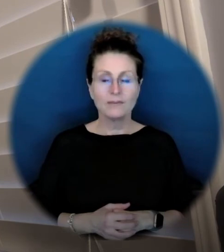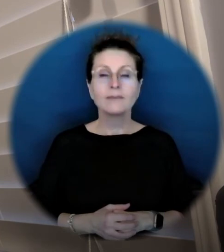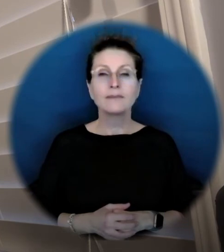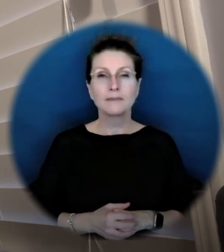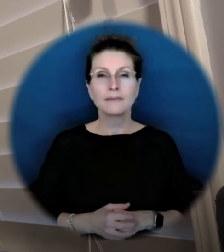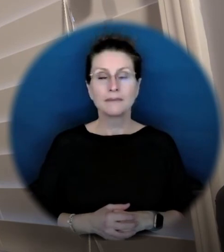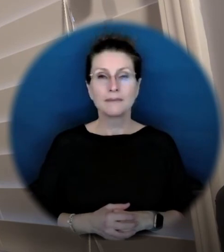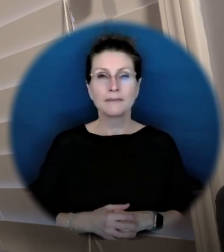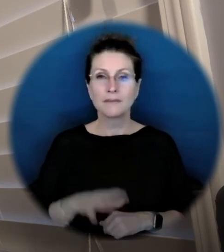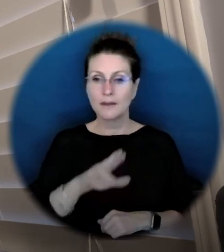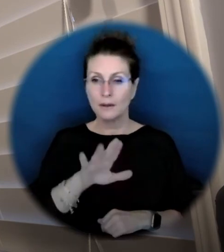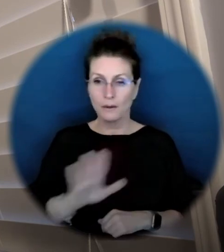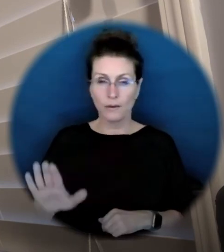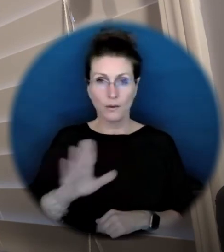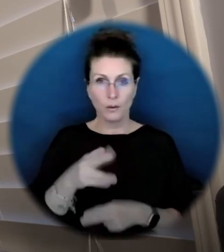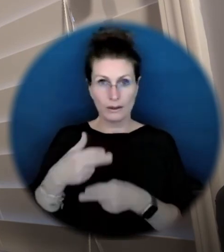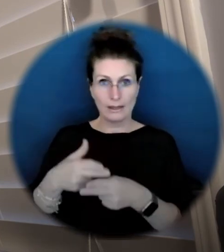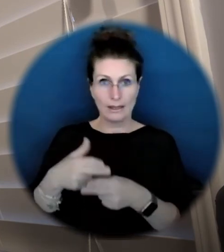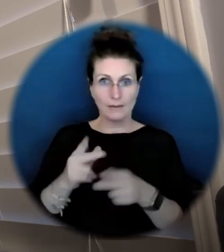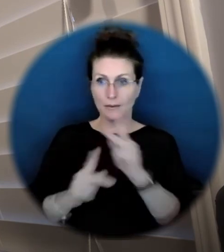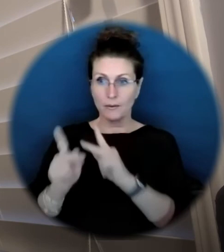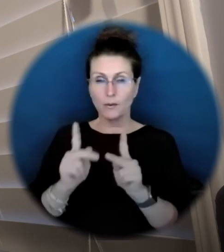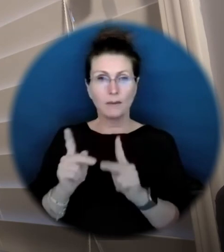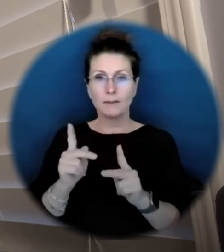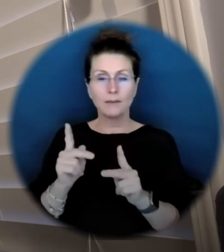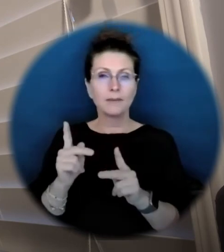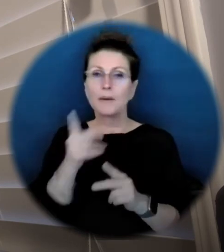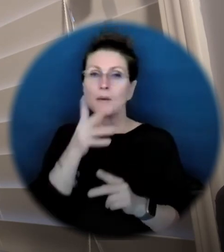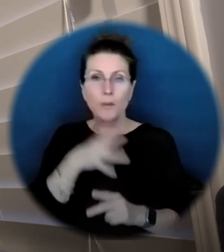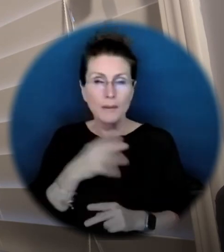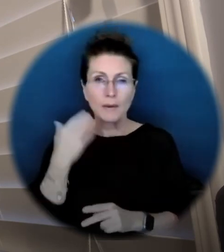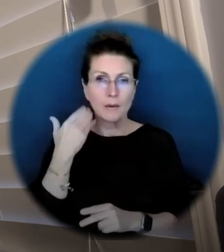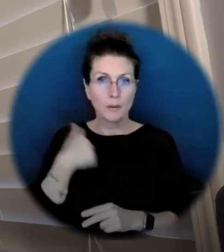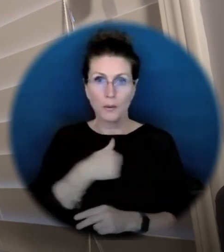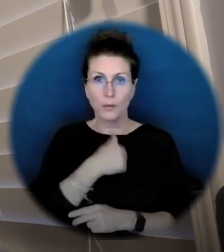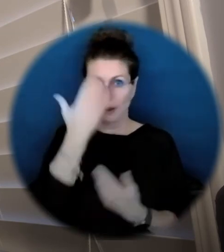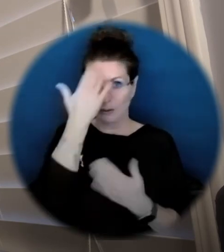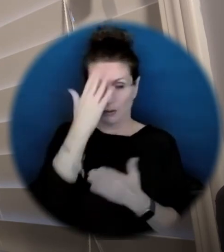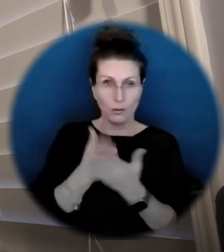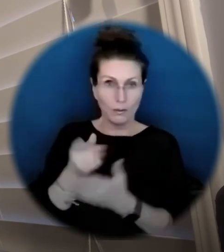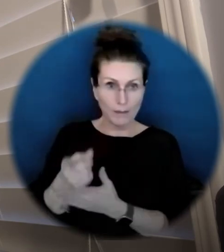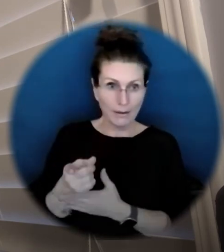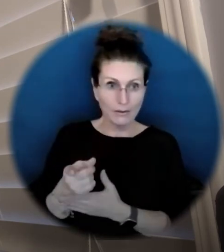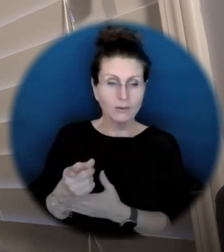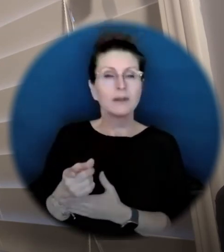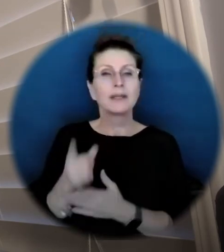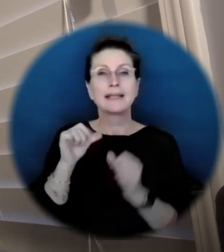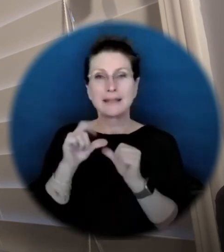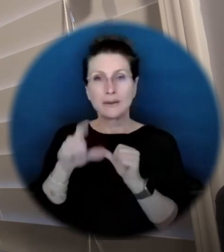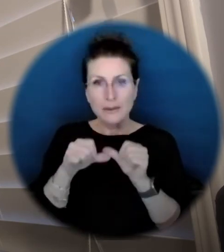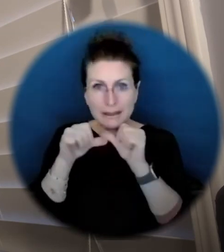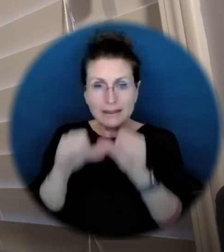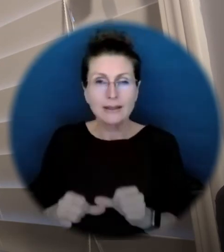and the names of those we may never know, today we mourn your loss and renew our commitment to the fight against gender-based oppression